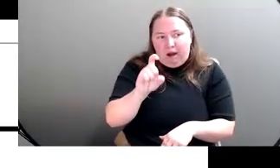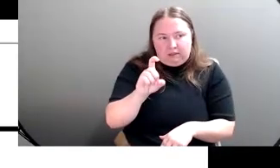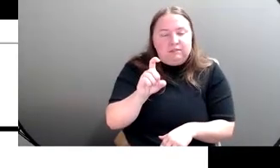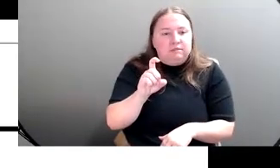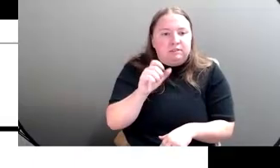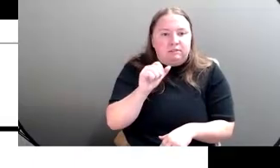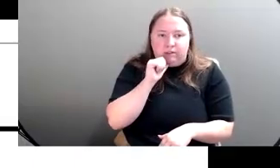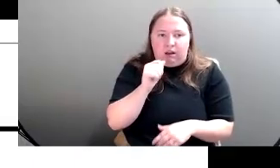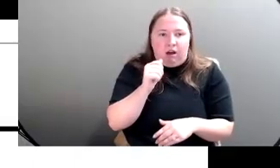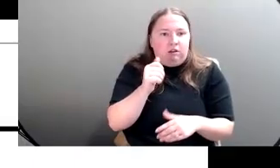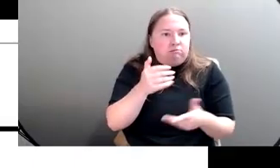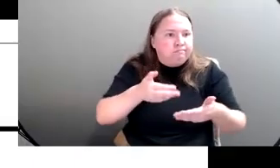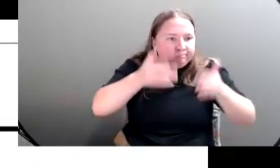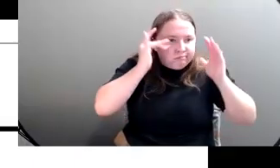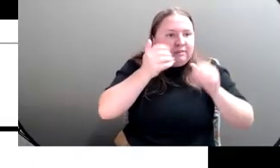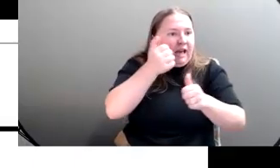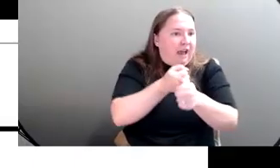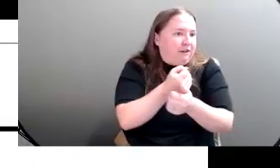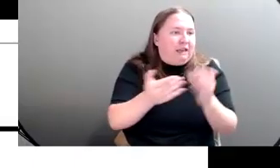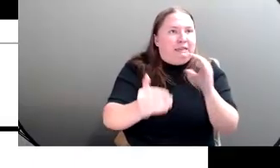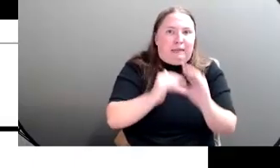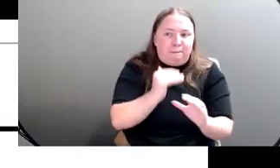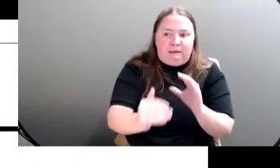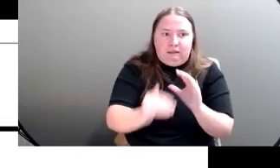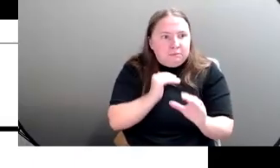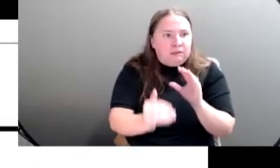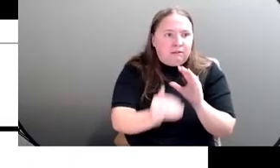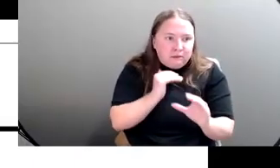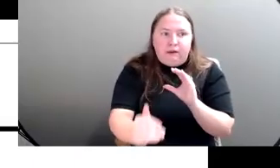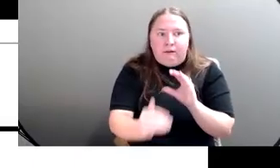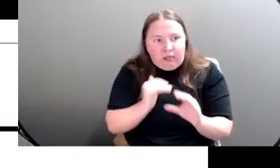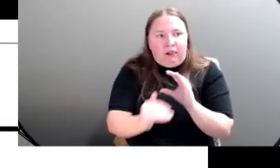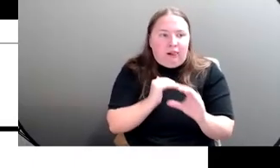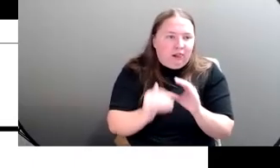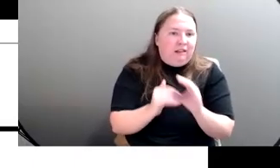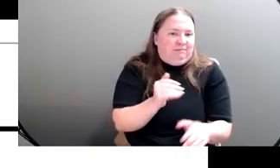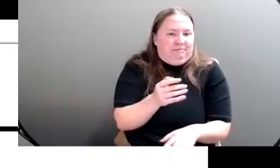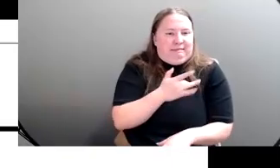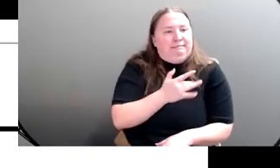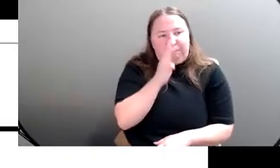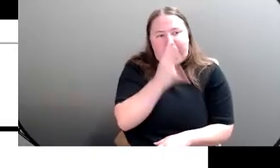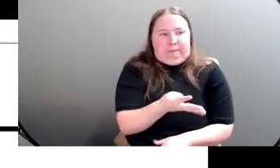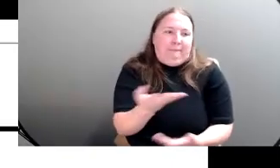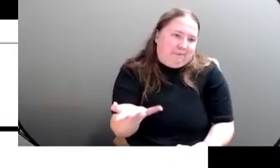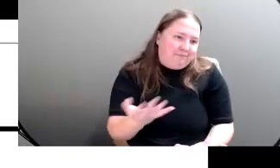for every single little thing, they're not getting an email, which then they're going to tend to just tune out, all of it.